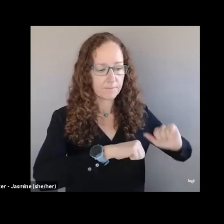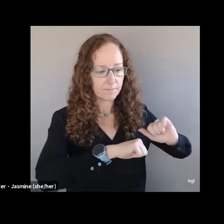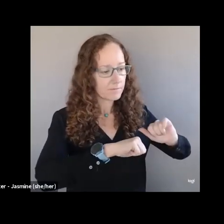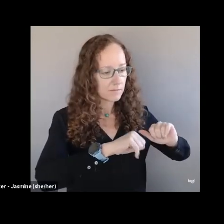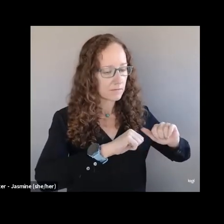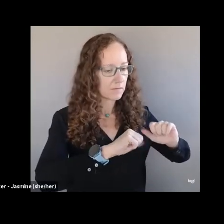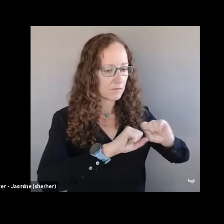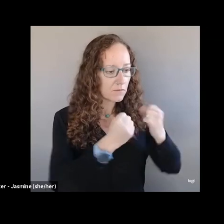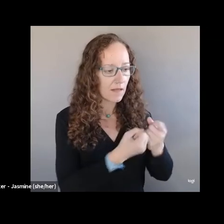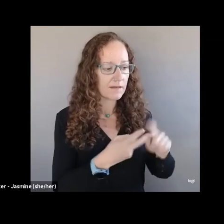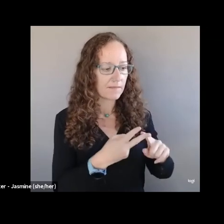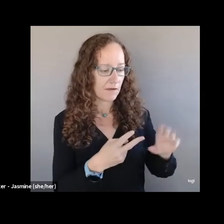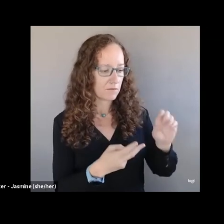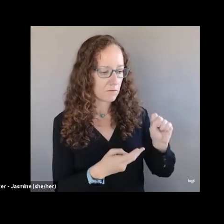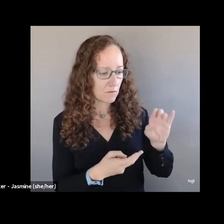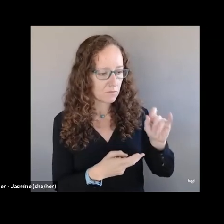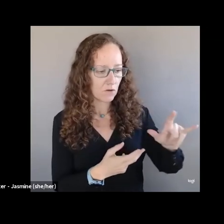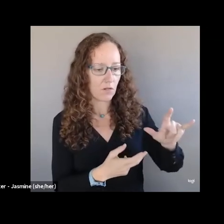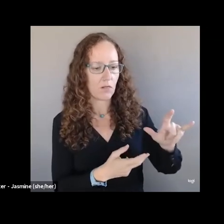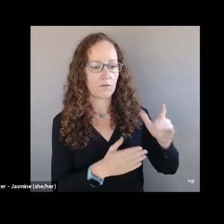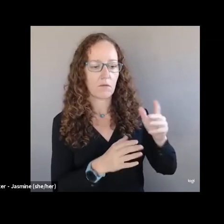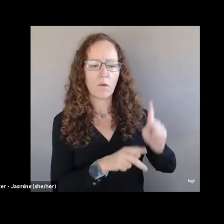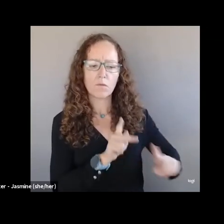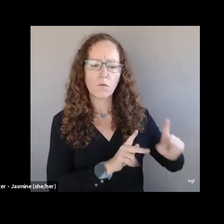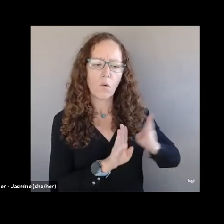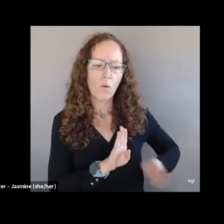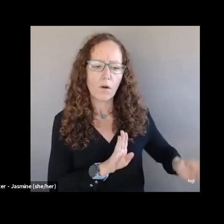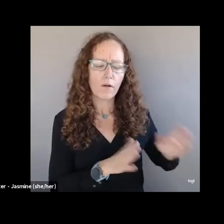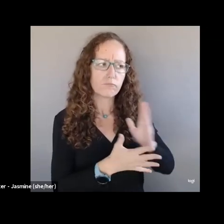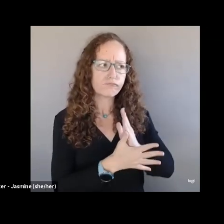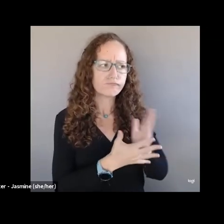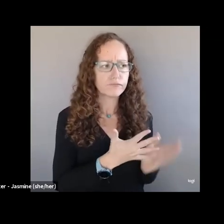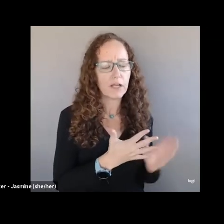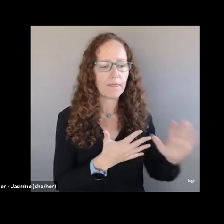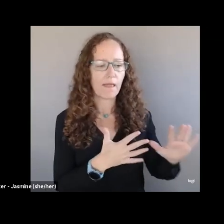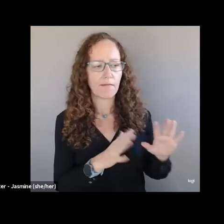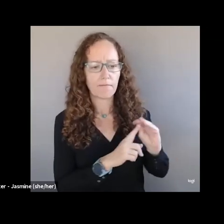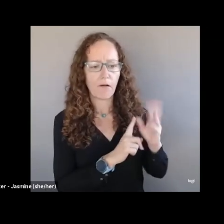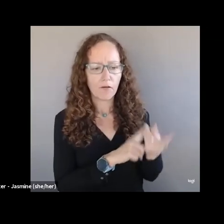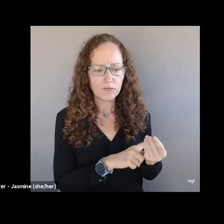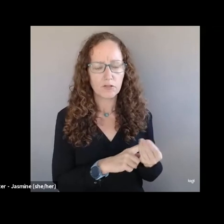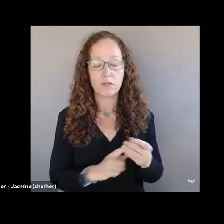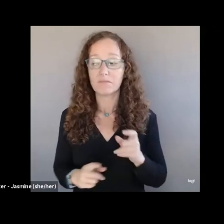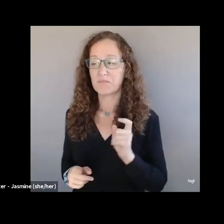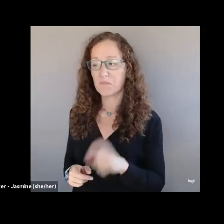this is why we need different theories, because they take us to different sources of knowledge and different